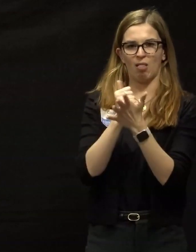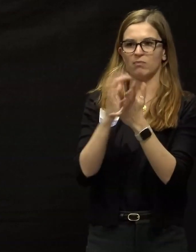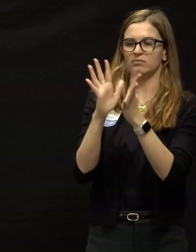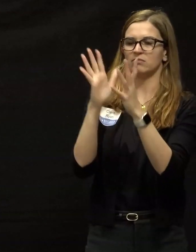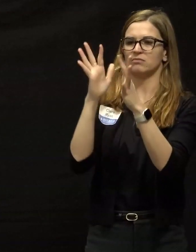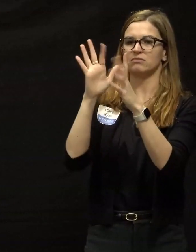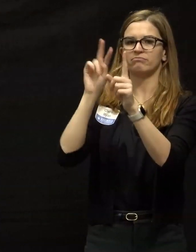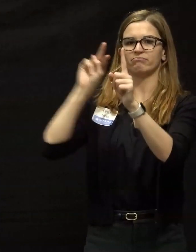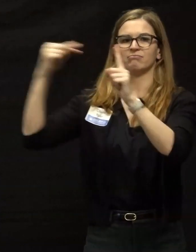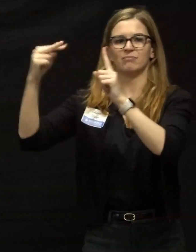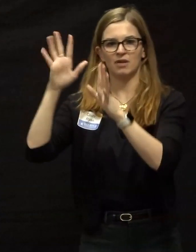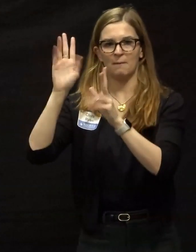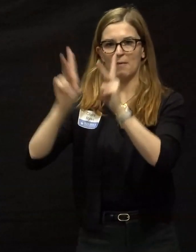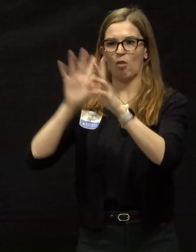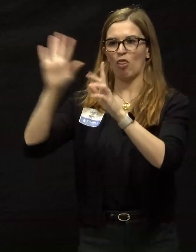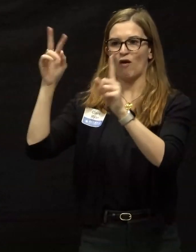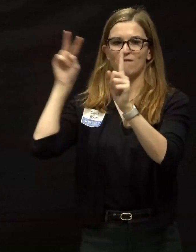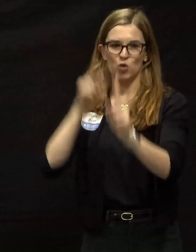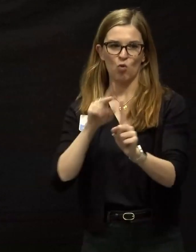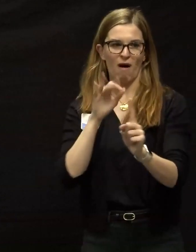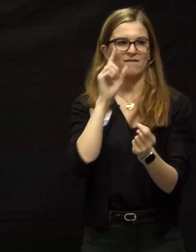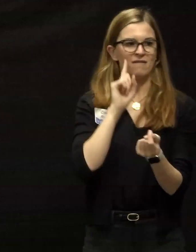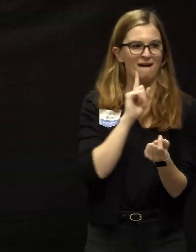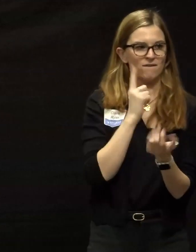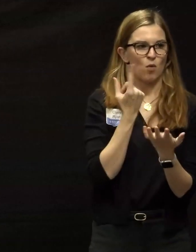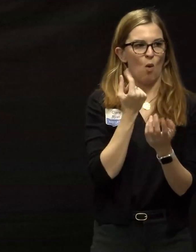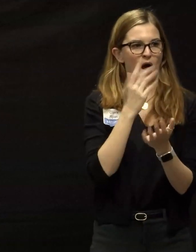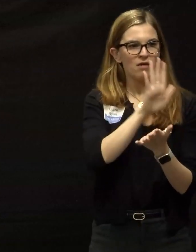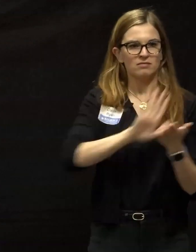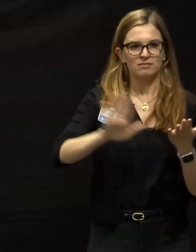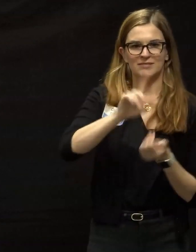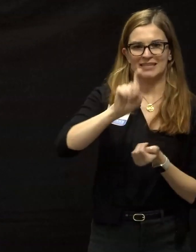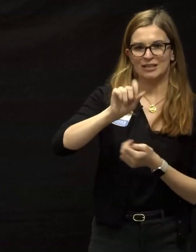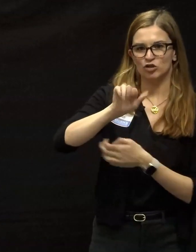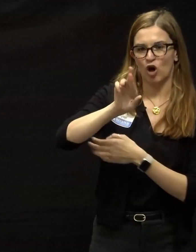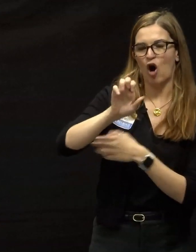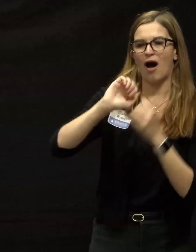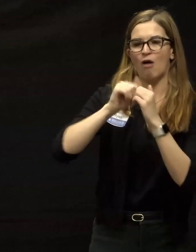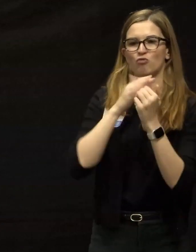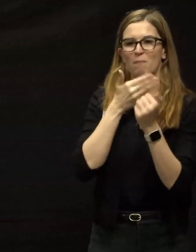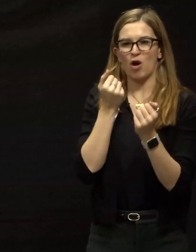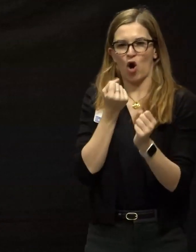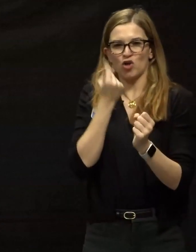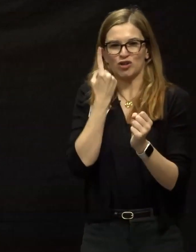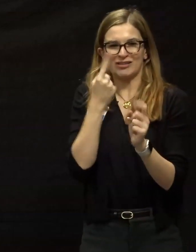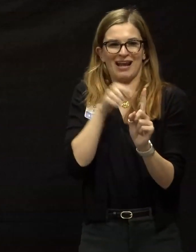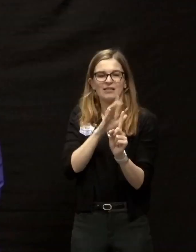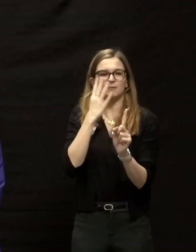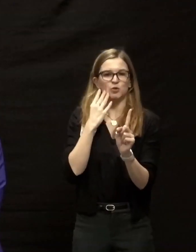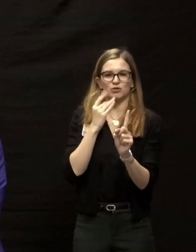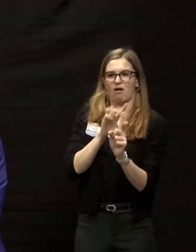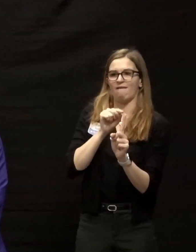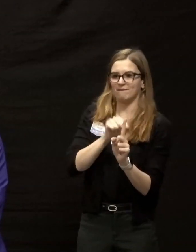become a psychologist to help people reframe their views of deaf individuals, what deaf people are,